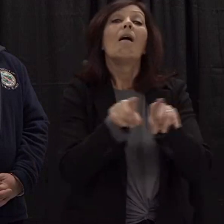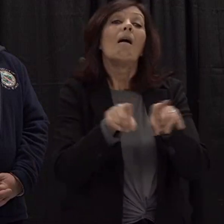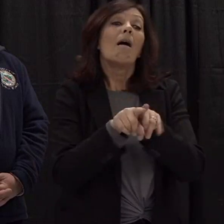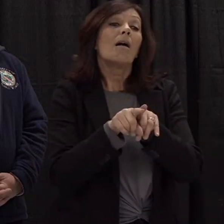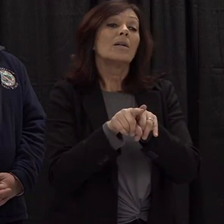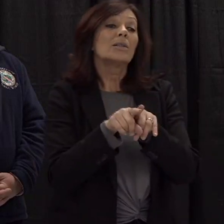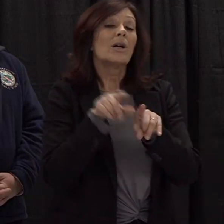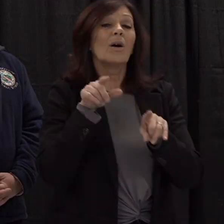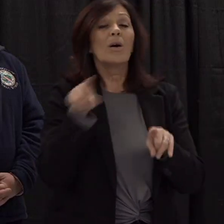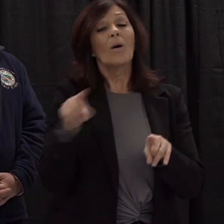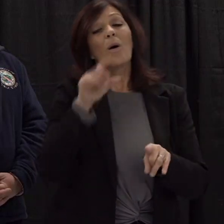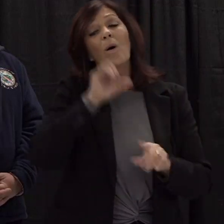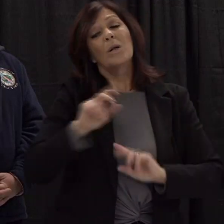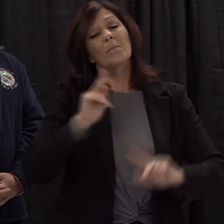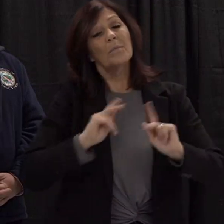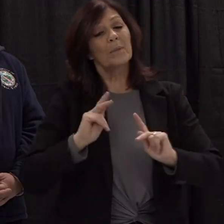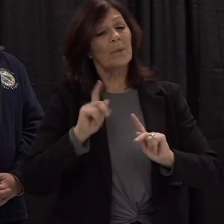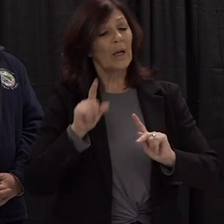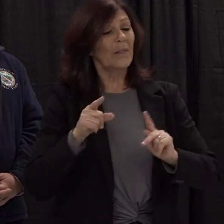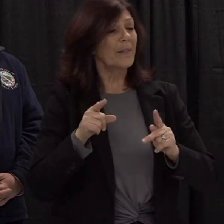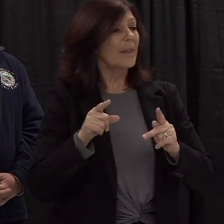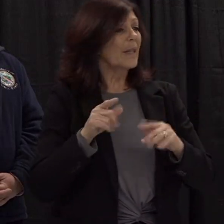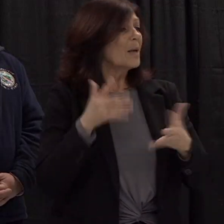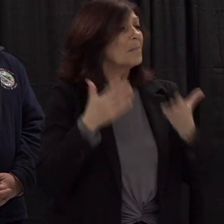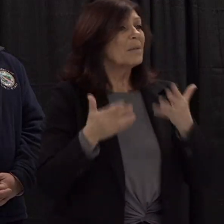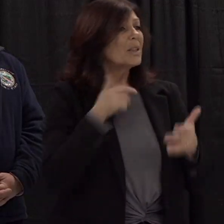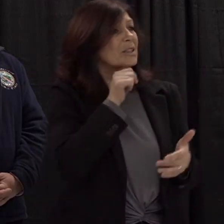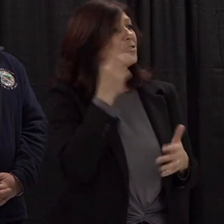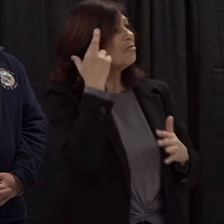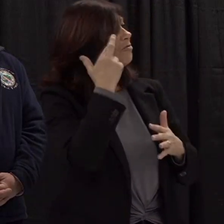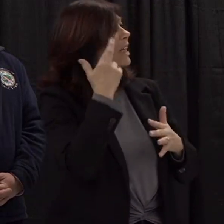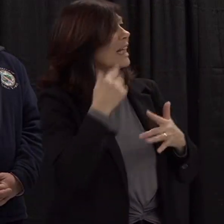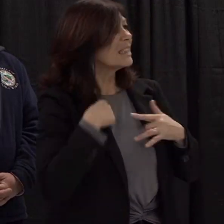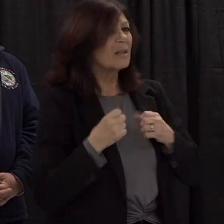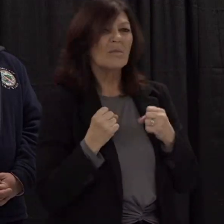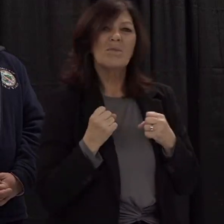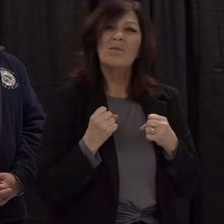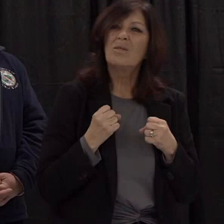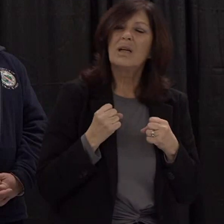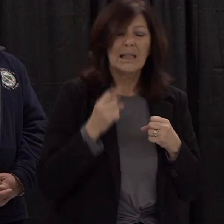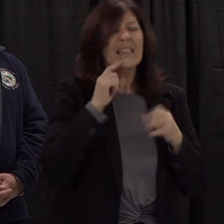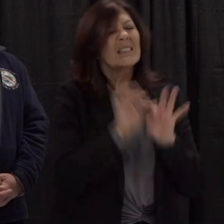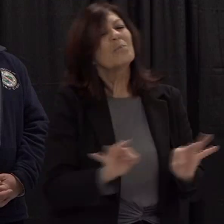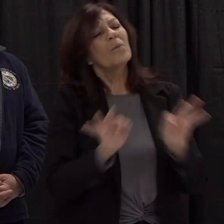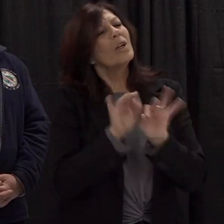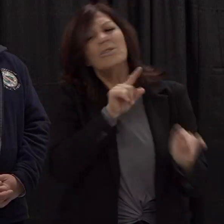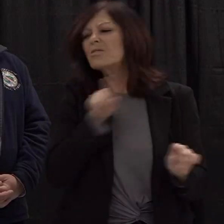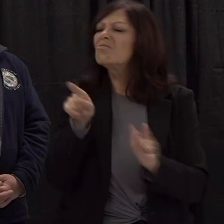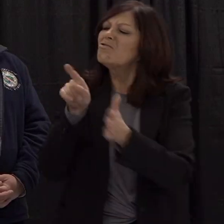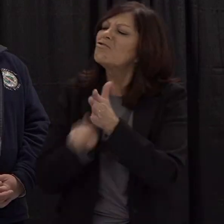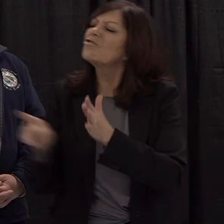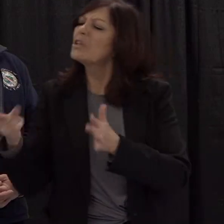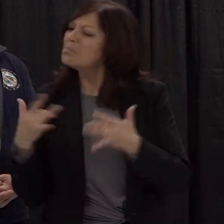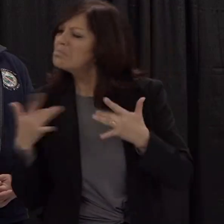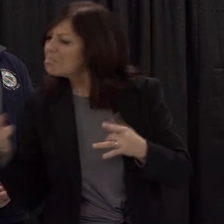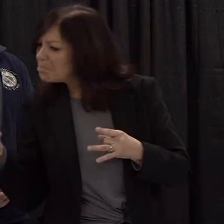systems may not allow them to detect that they may be becoming cold. So it's really important just to go over your neighbors and